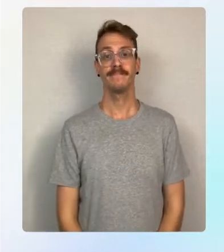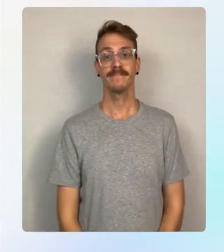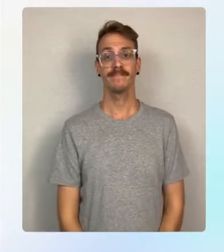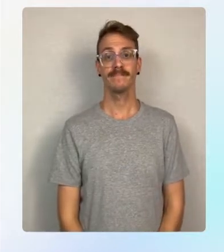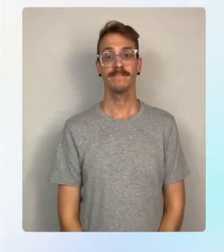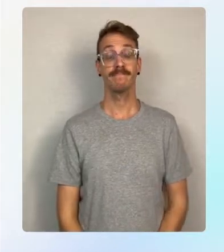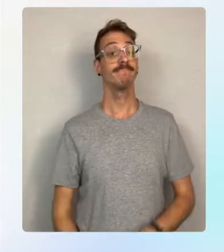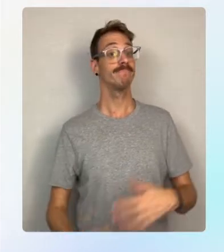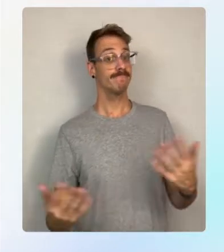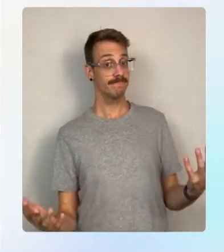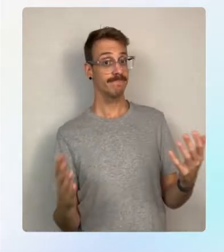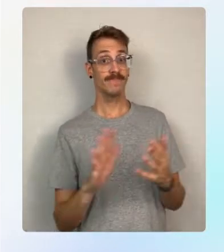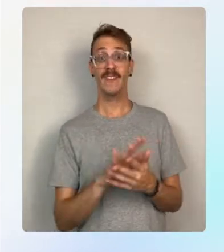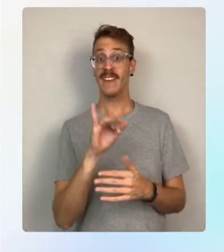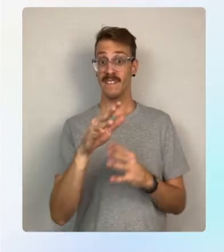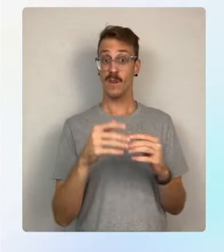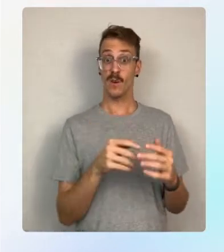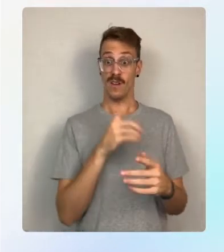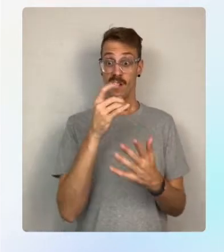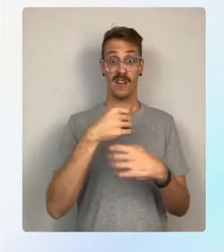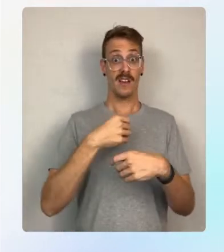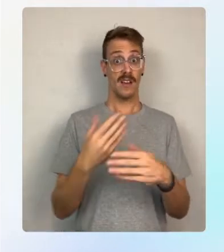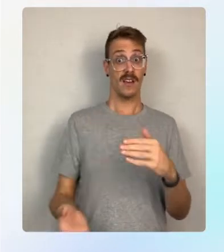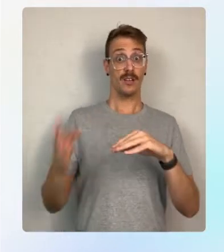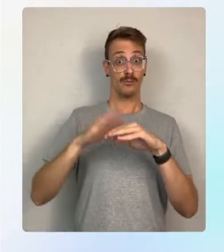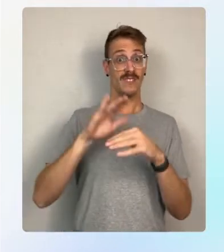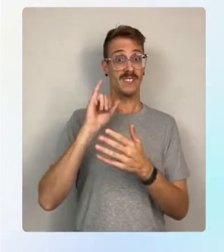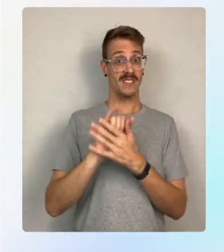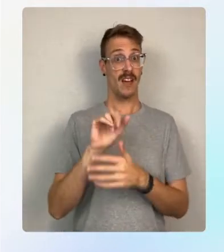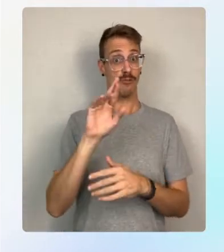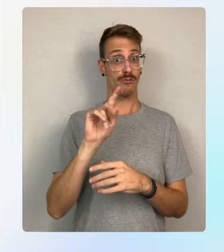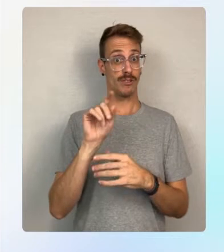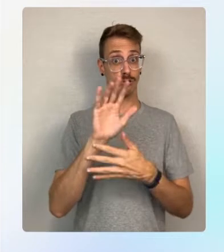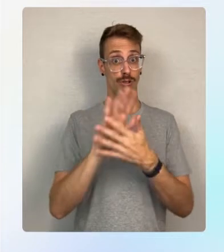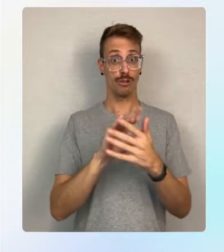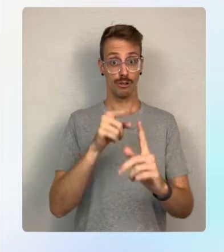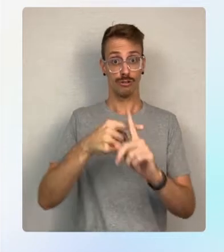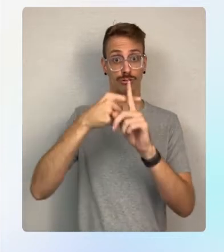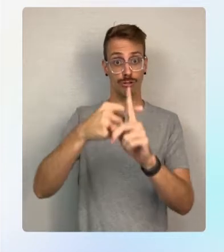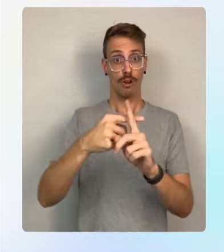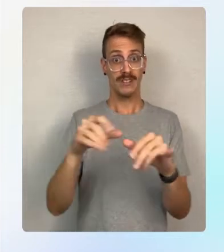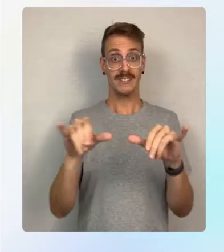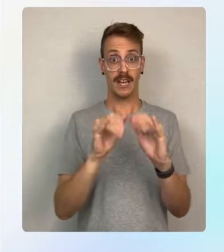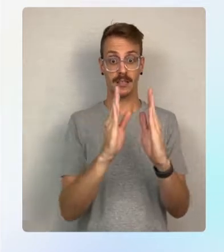On the other hand, increasing the render target size isn't the only way to use the extra GPU saving.